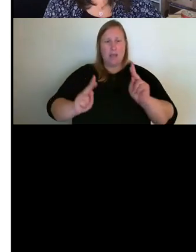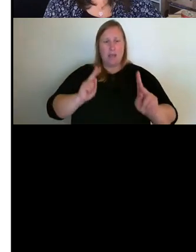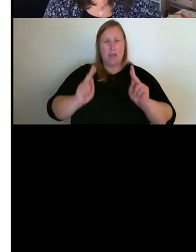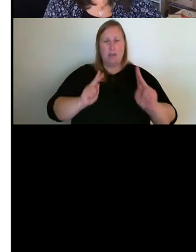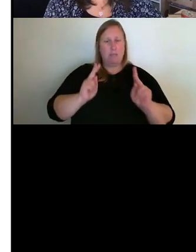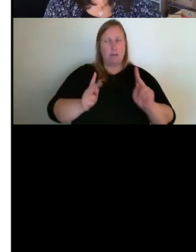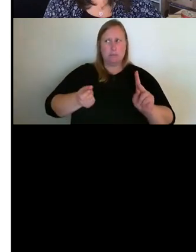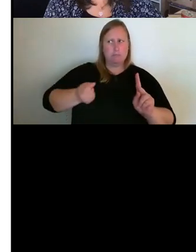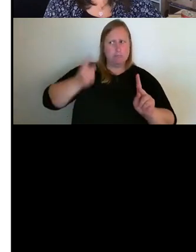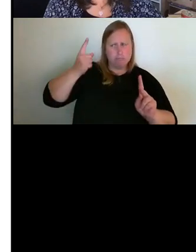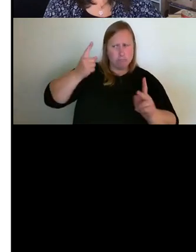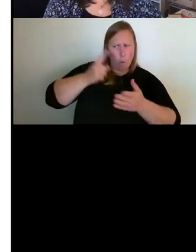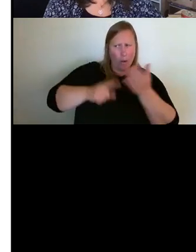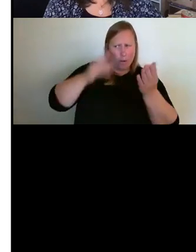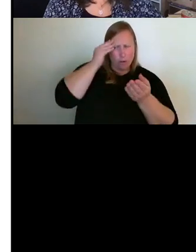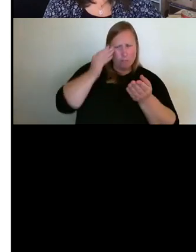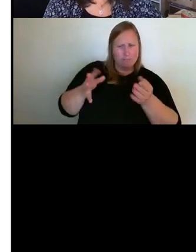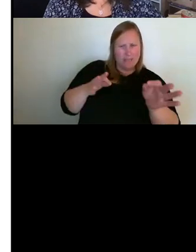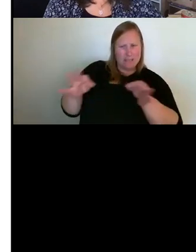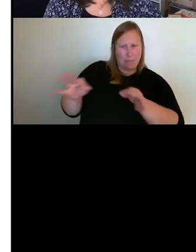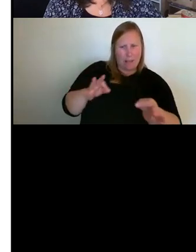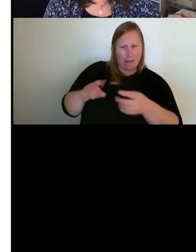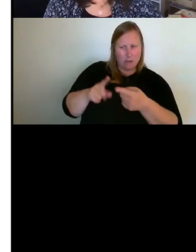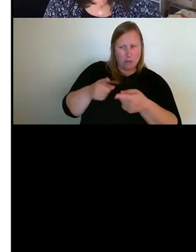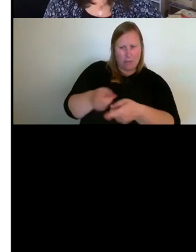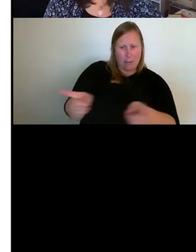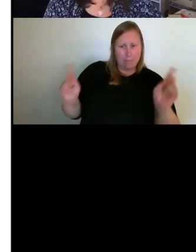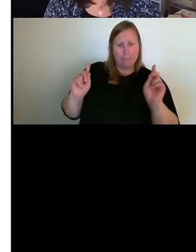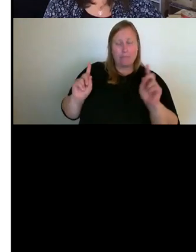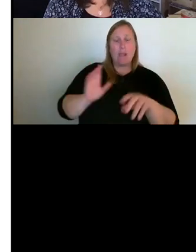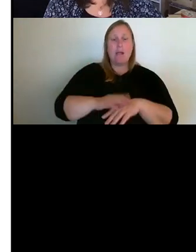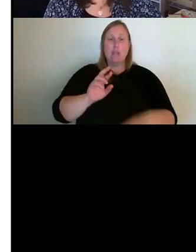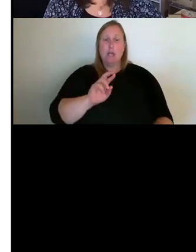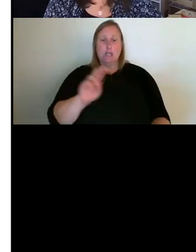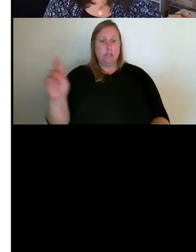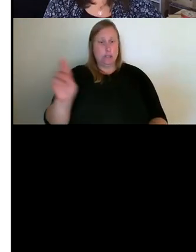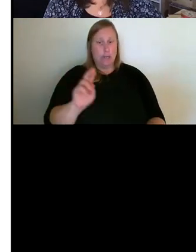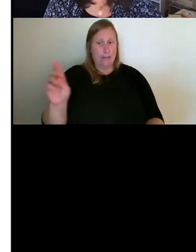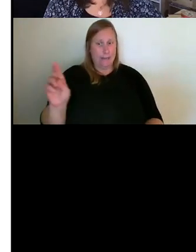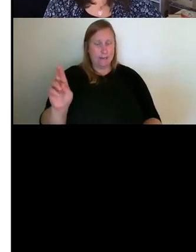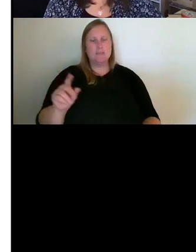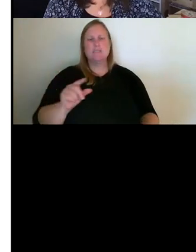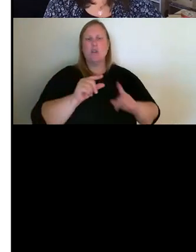you are trying to tell them. On the right is the word "options" which is the way you set this up for yourself.